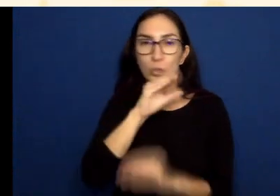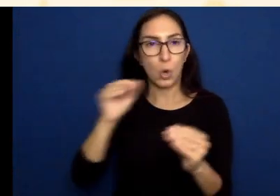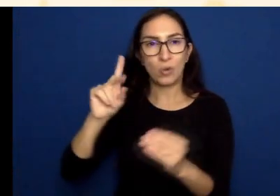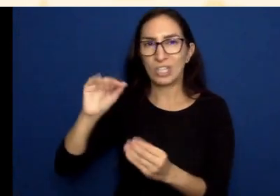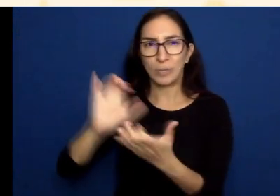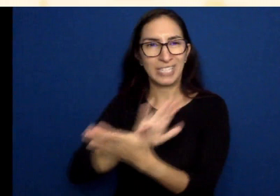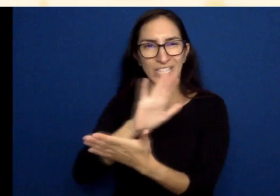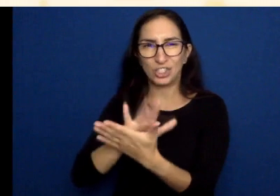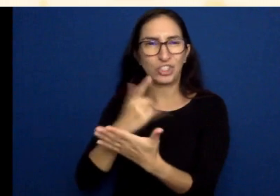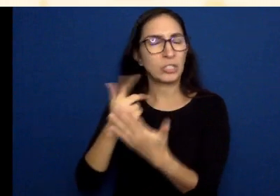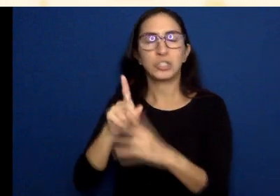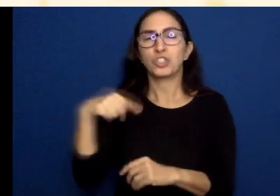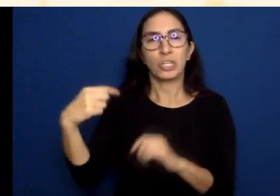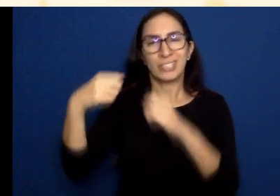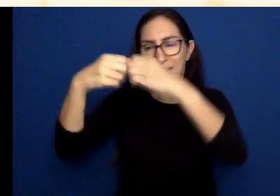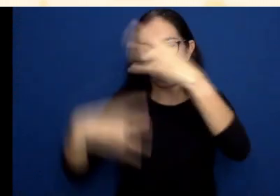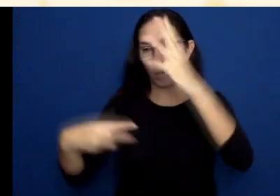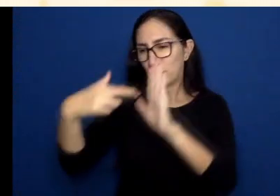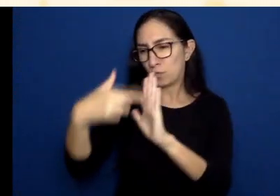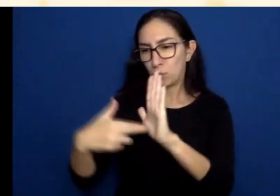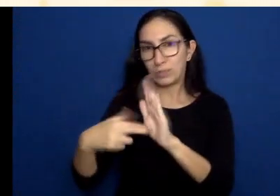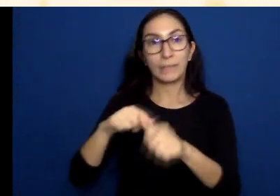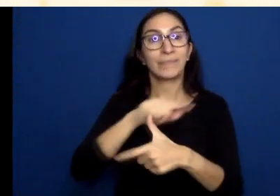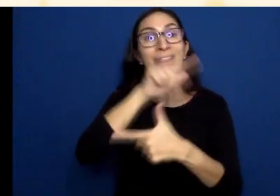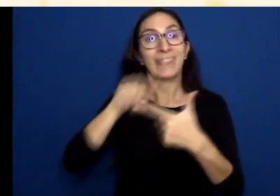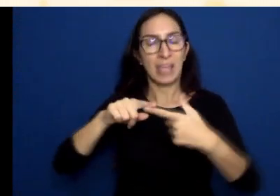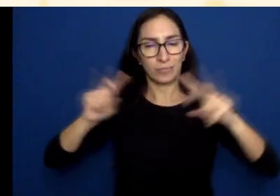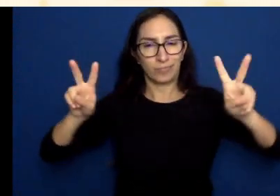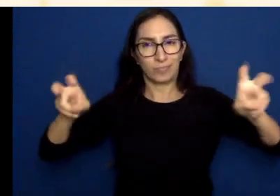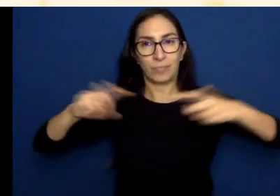So each testing methodology has five documents associated with it.